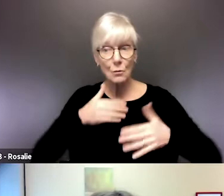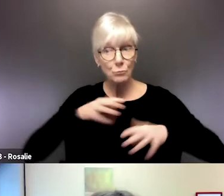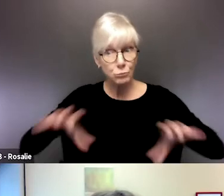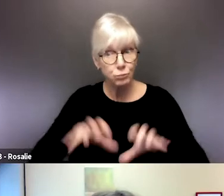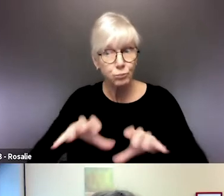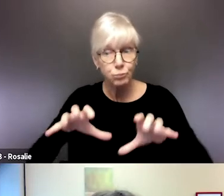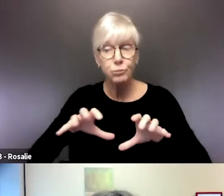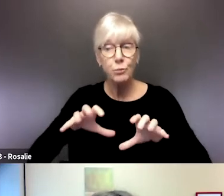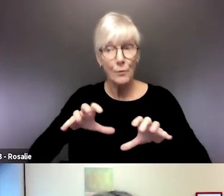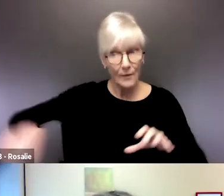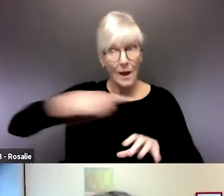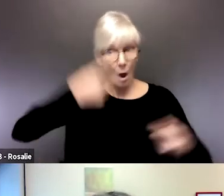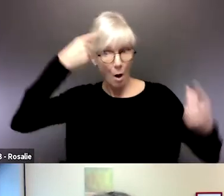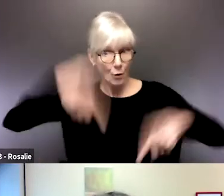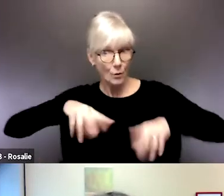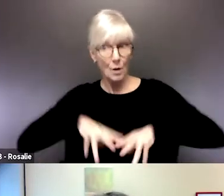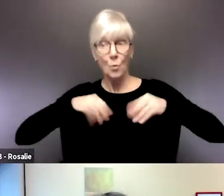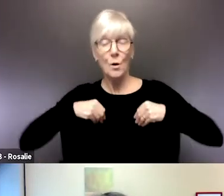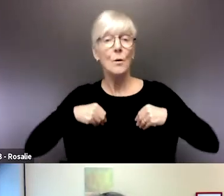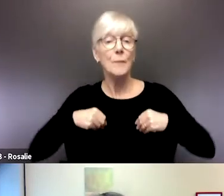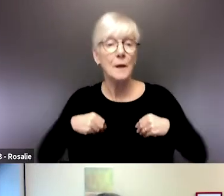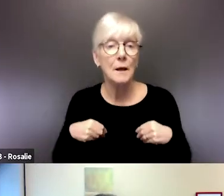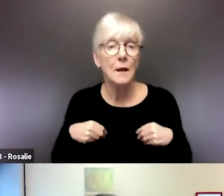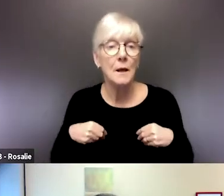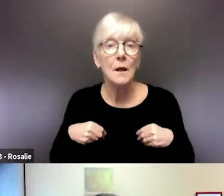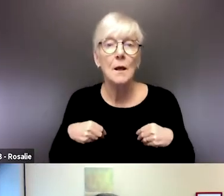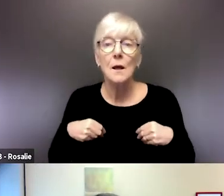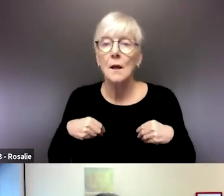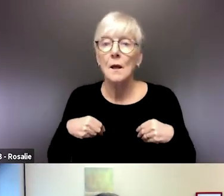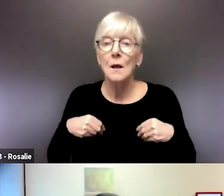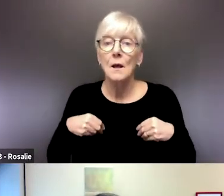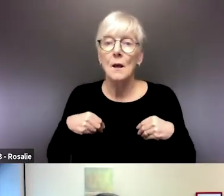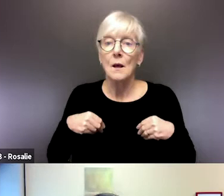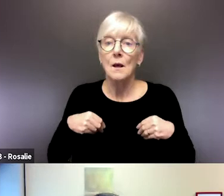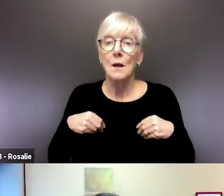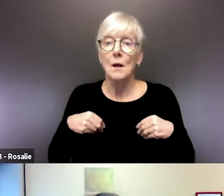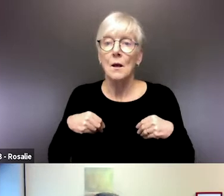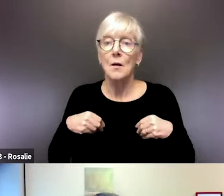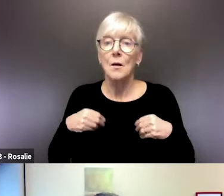will be coherent. I can tell you that this aspect of the process is very important